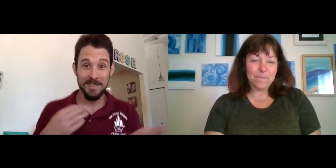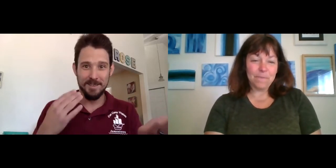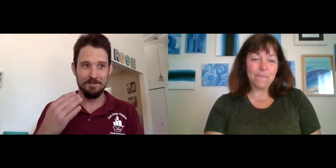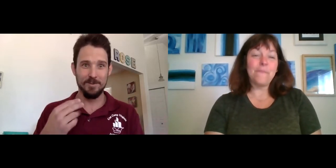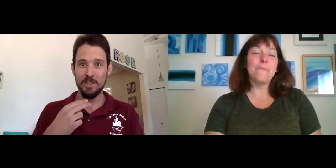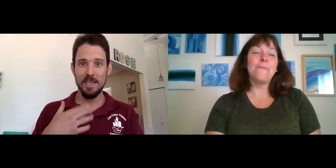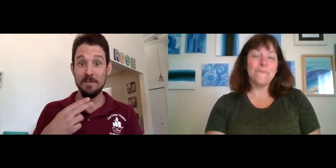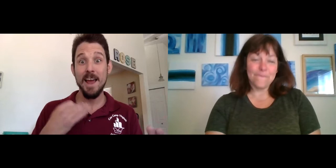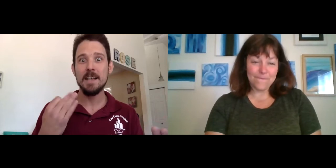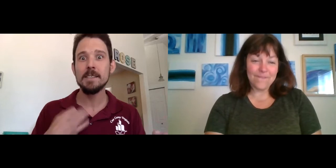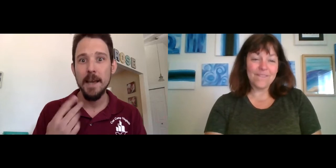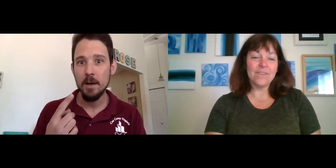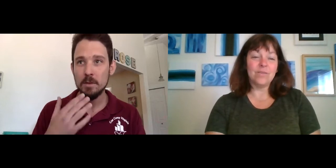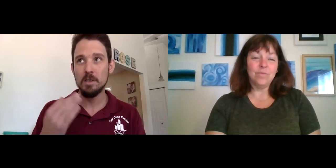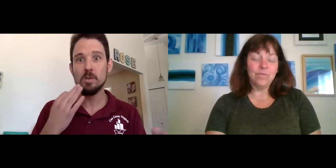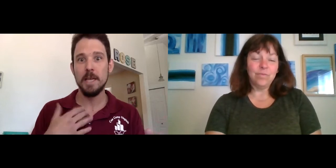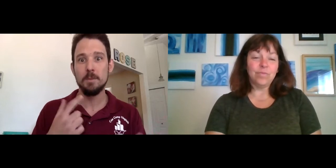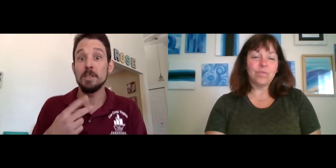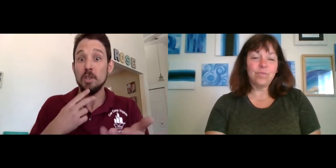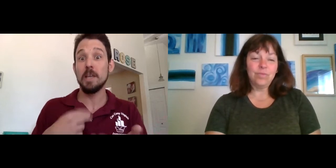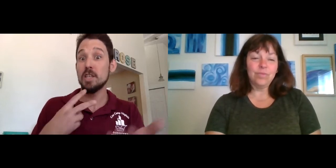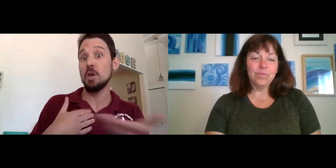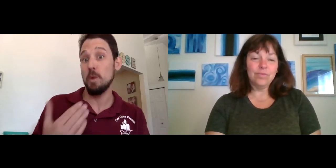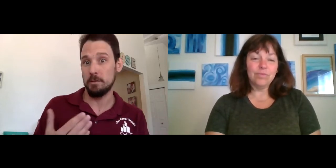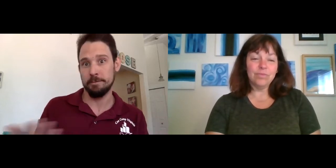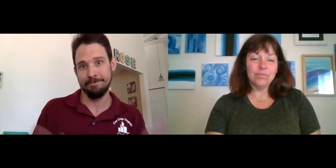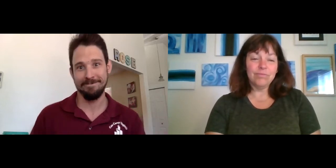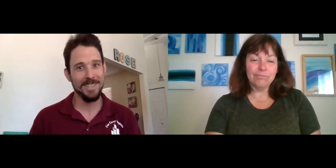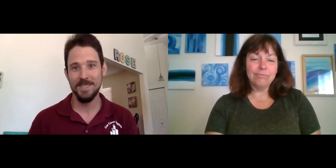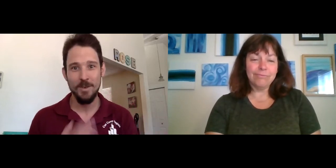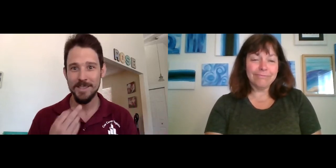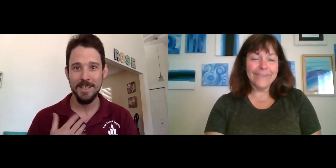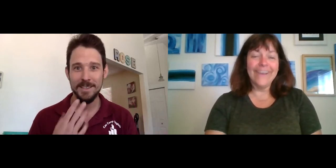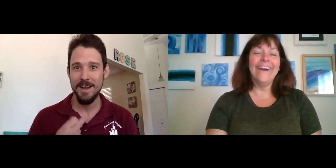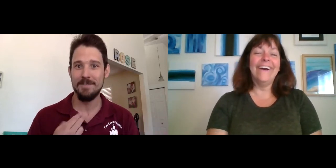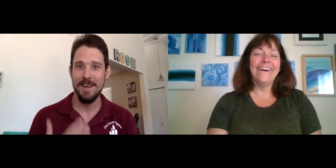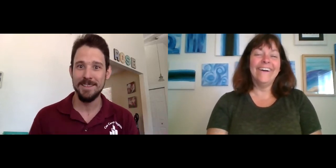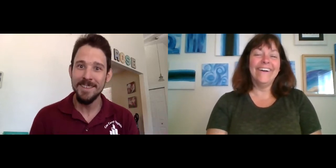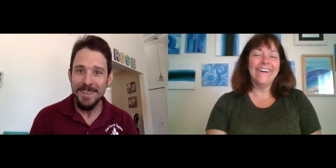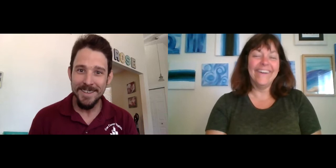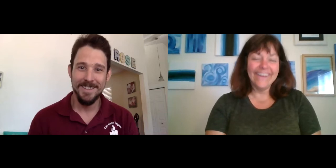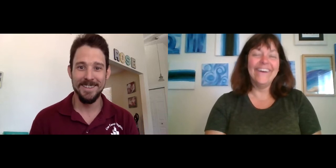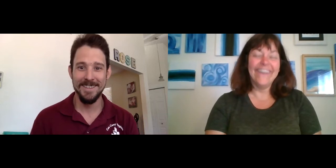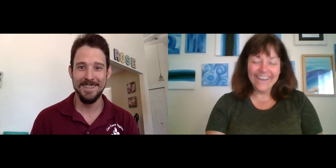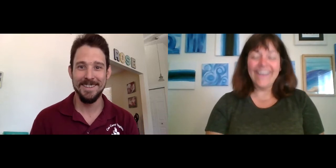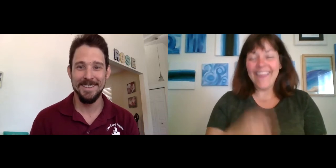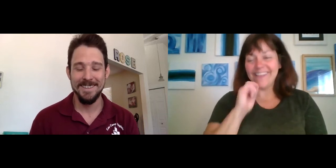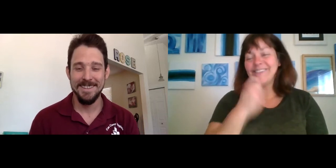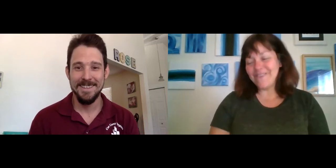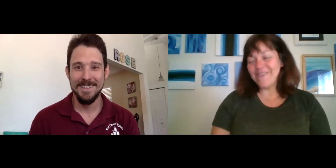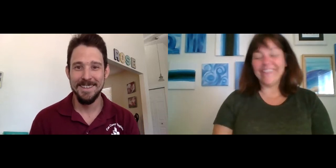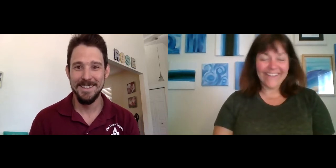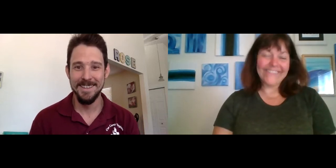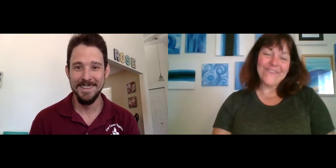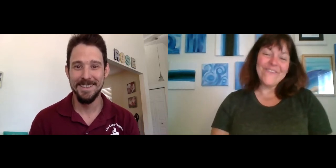if it had sound associated with it, you could cue it. It's exciting to have that